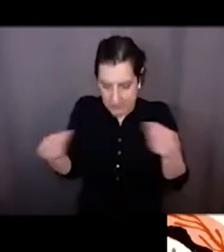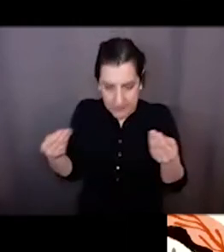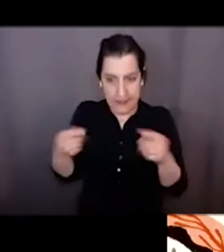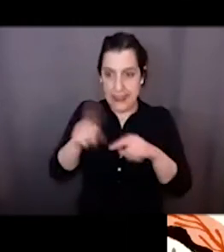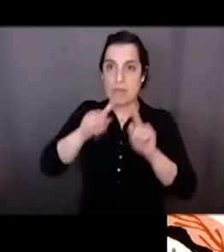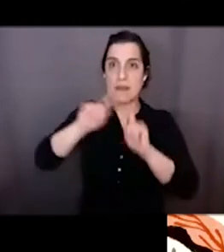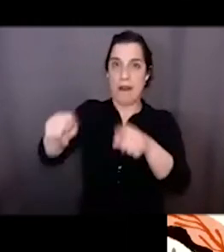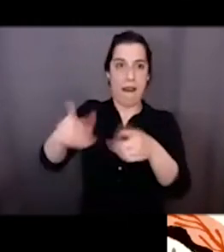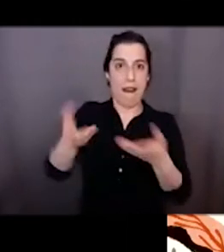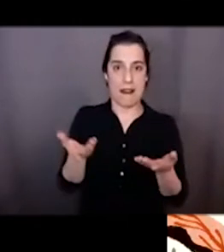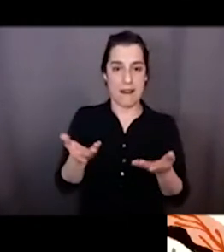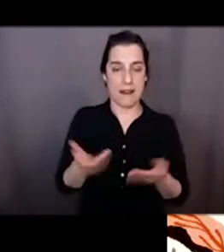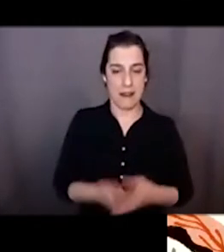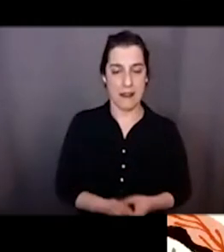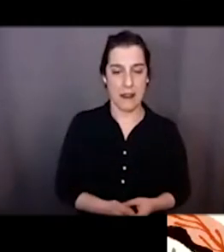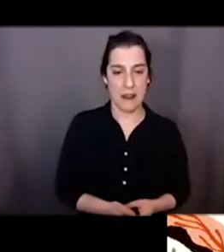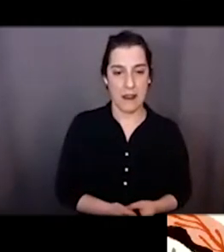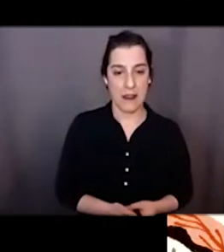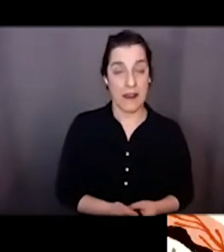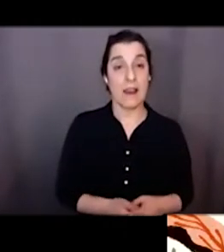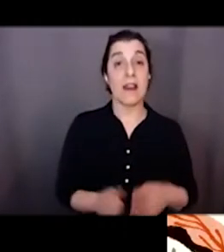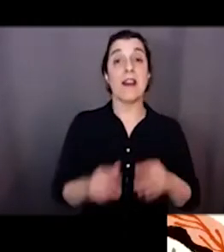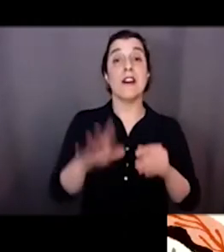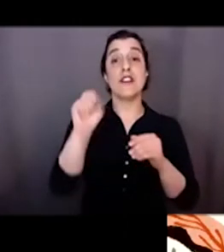So social distancing not being around that reader,